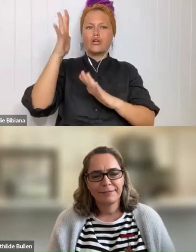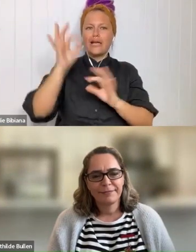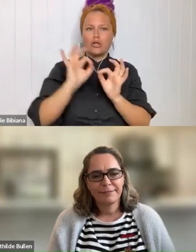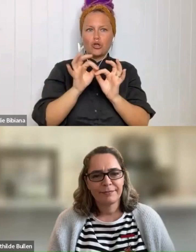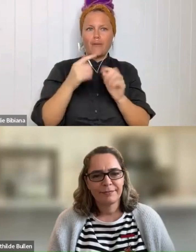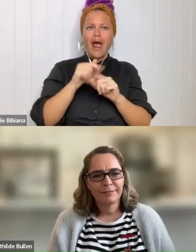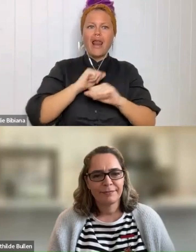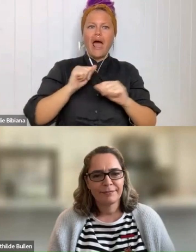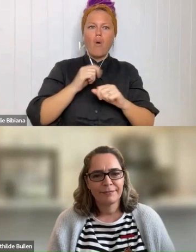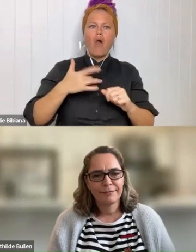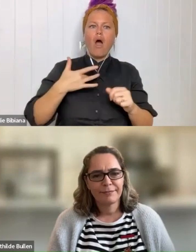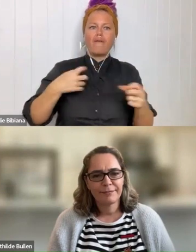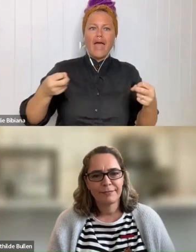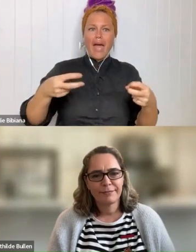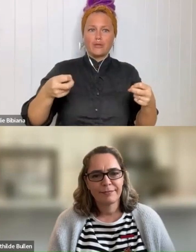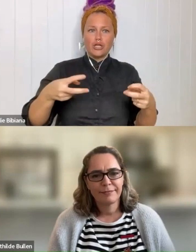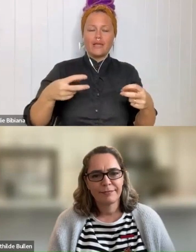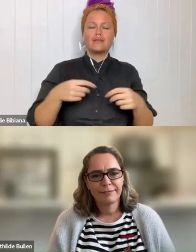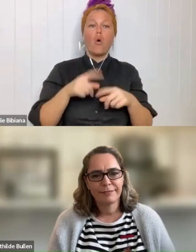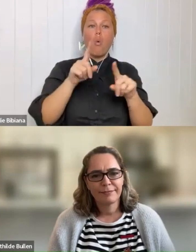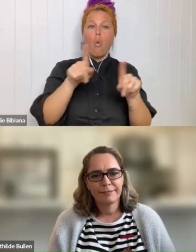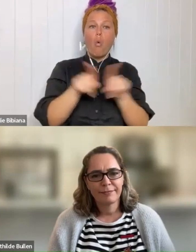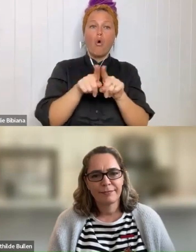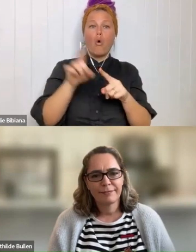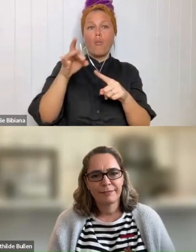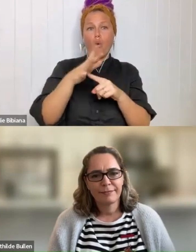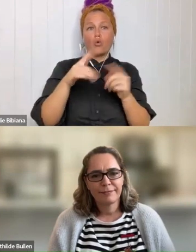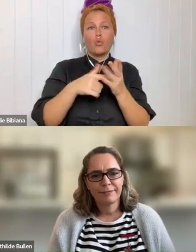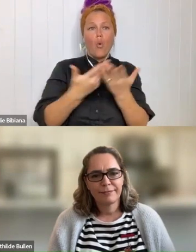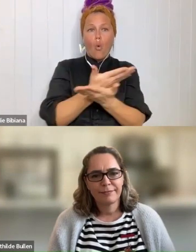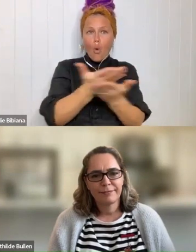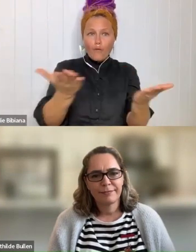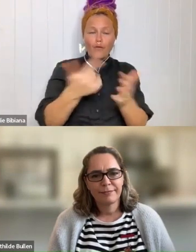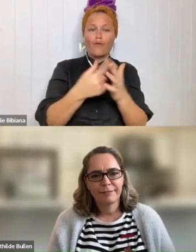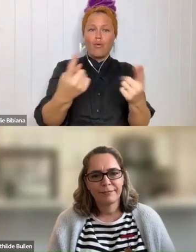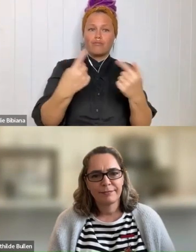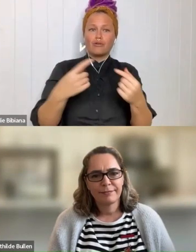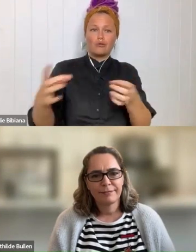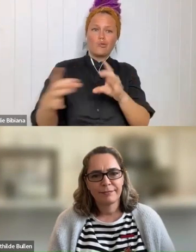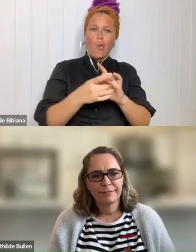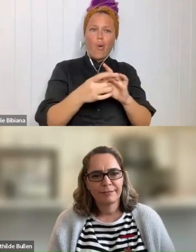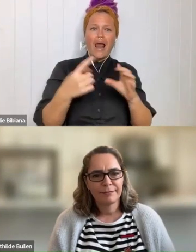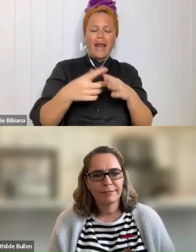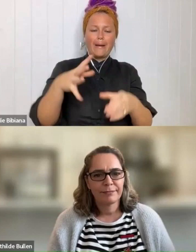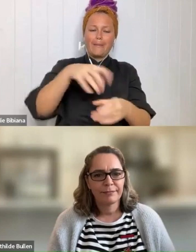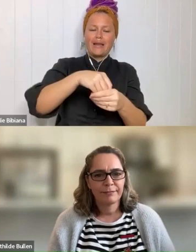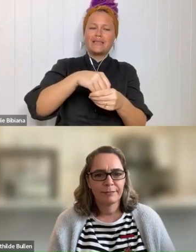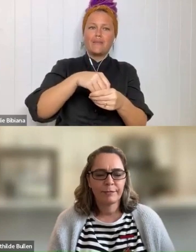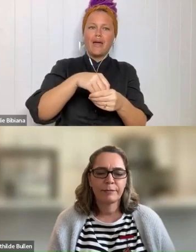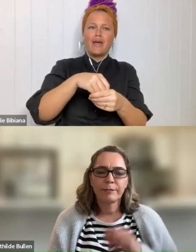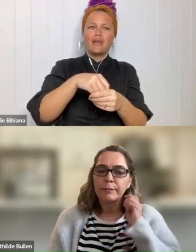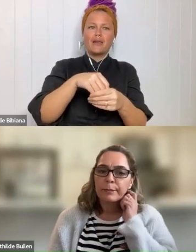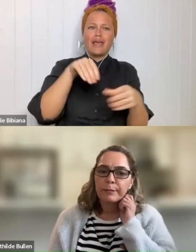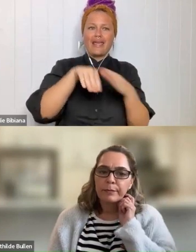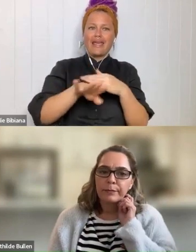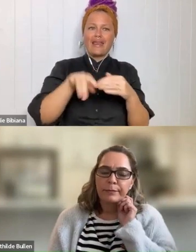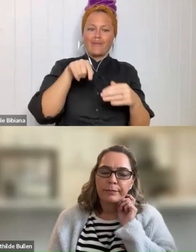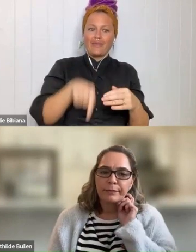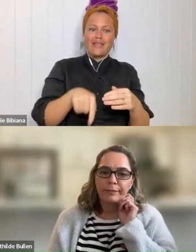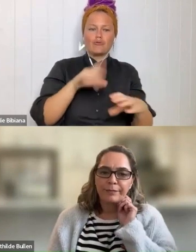captioners. And importantly, thank you to all of you for joining and for participating in this conversation today.